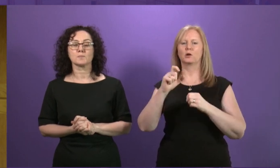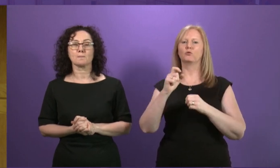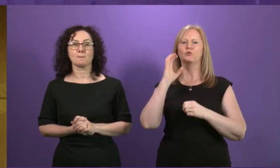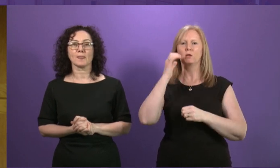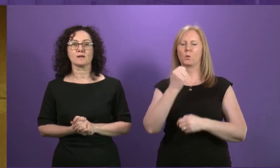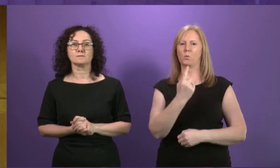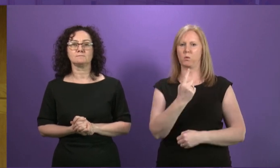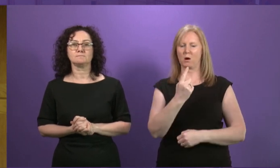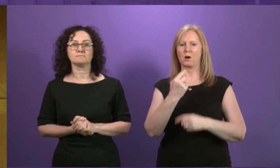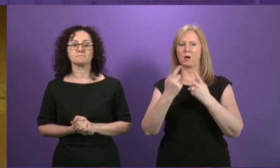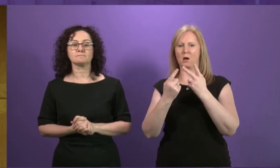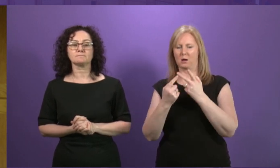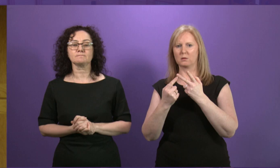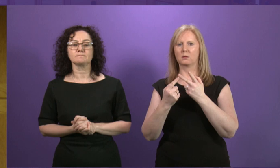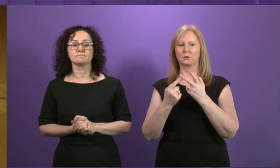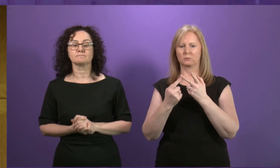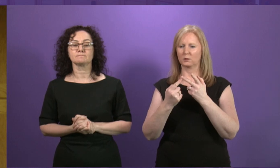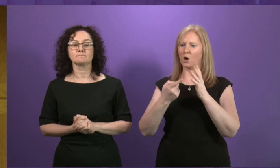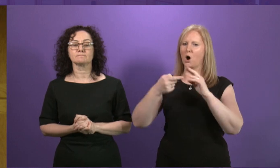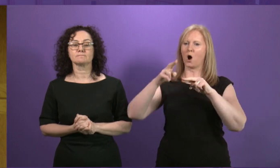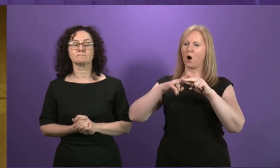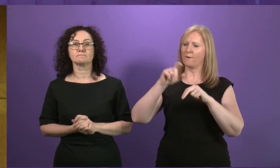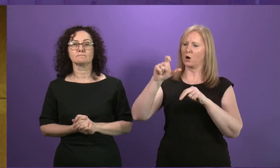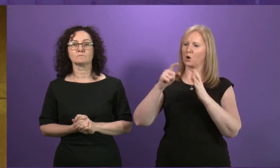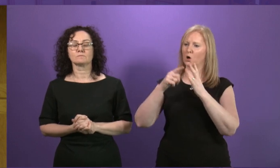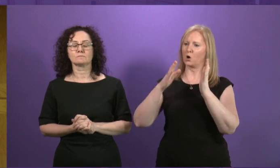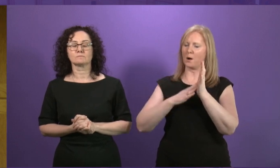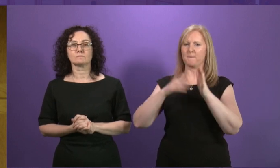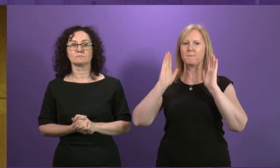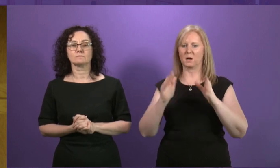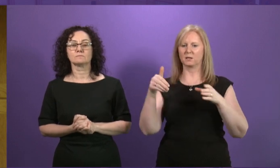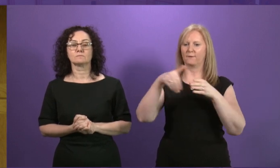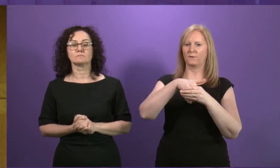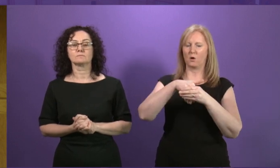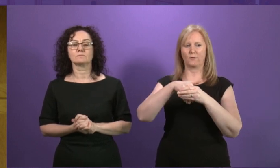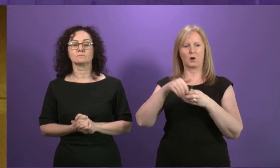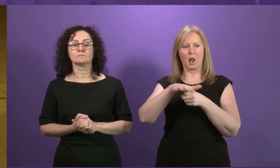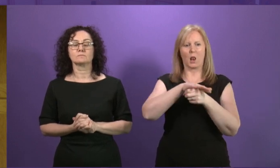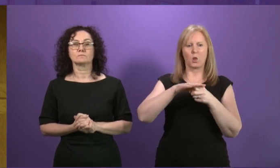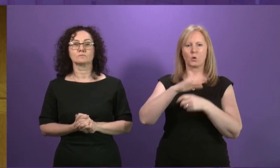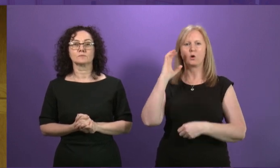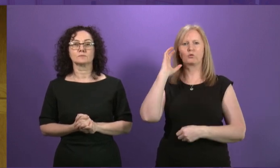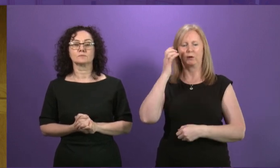Does the First Minister agree that Ofcom must become involved and keep local commercial radio in Scotland local?